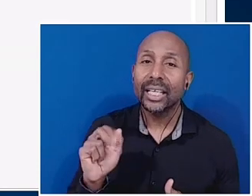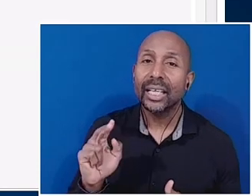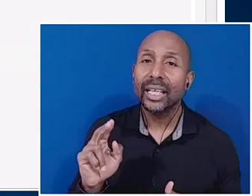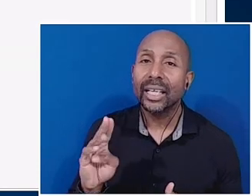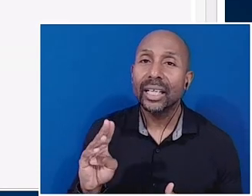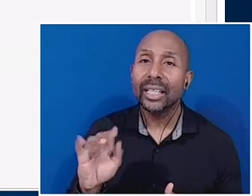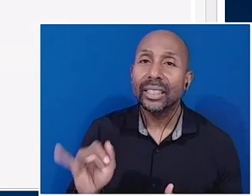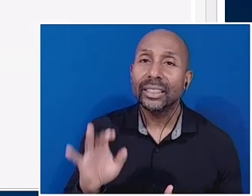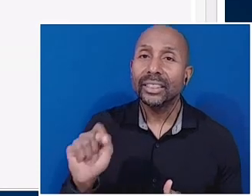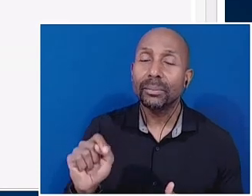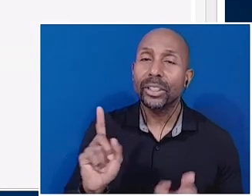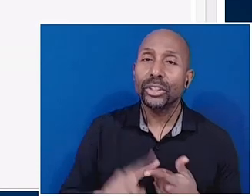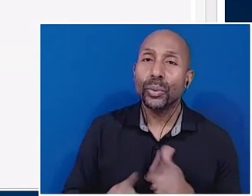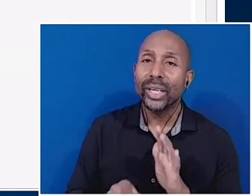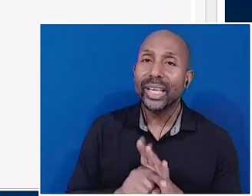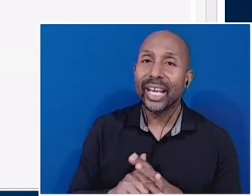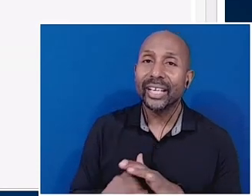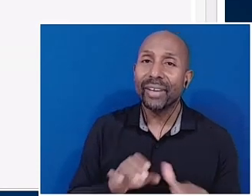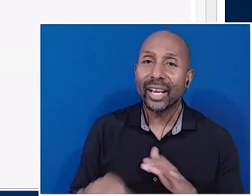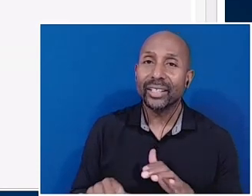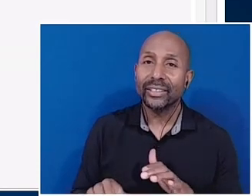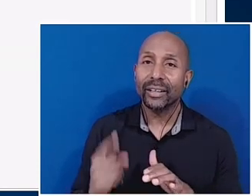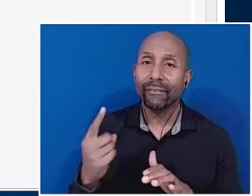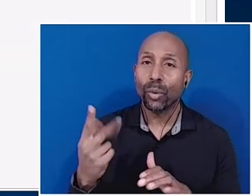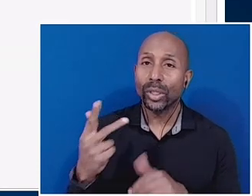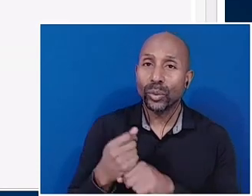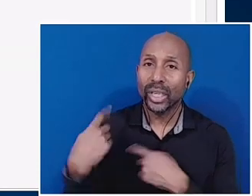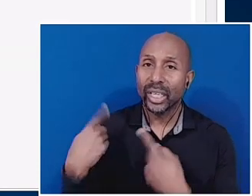It just seems overbroad. I apologize if I mentioned this the last